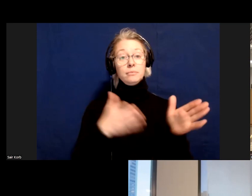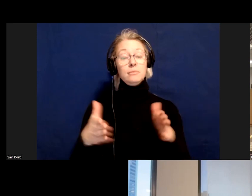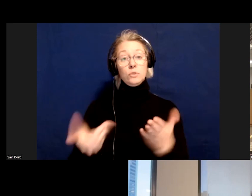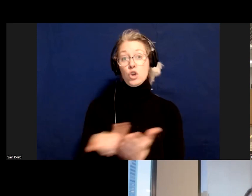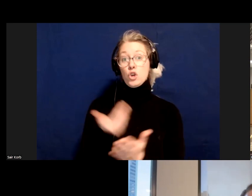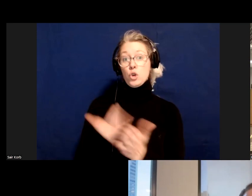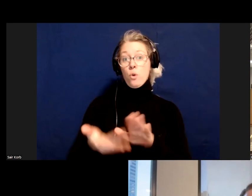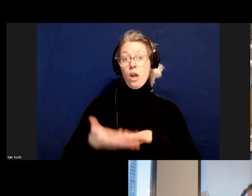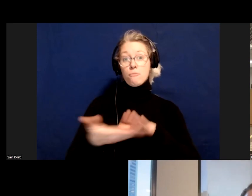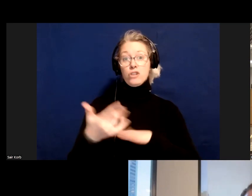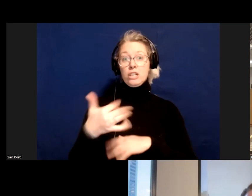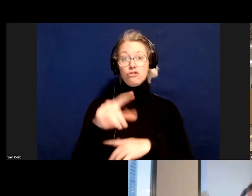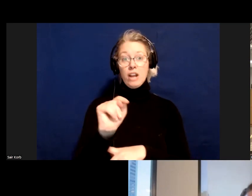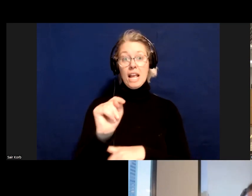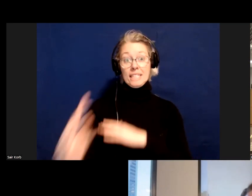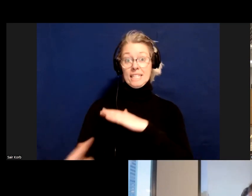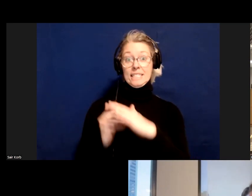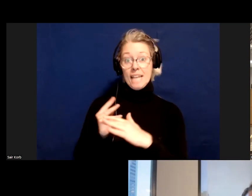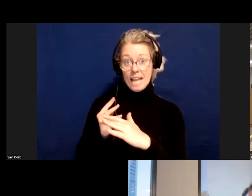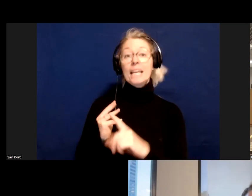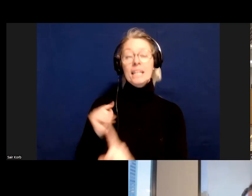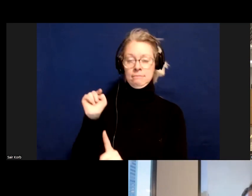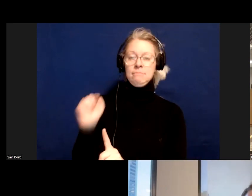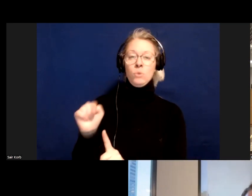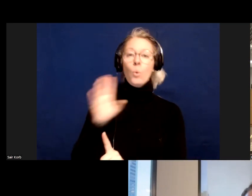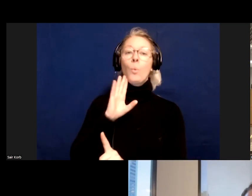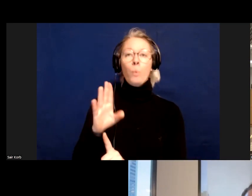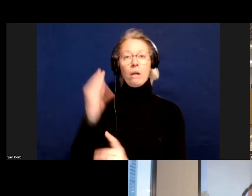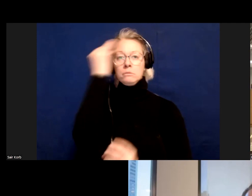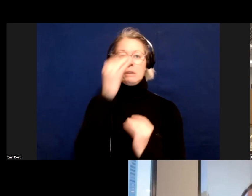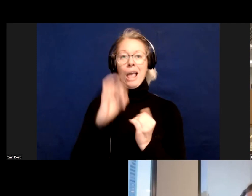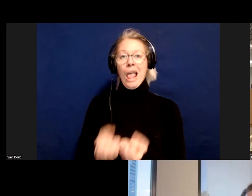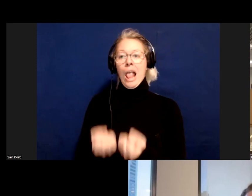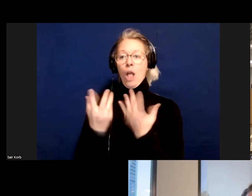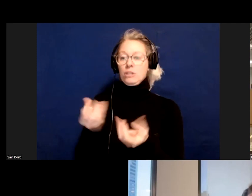will be thinking about the volume of information that we are requesting. One change that we